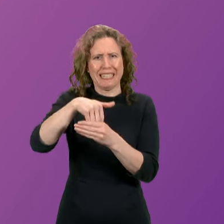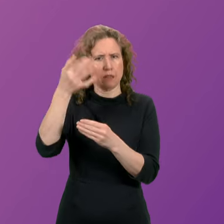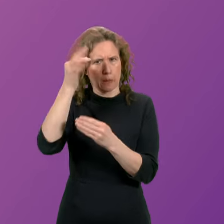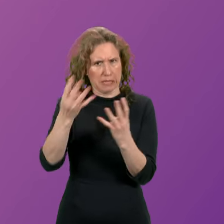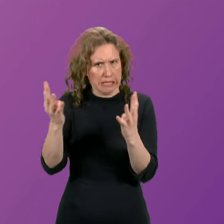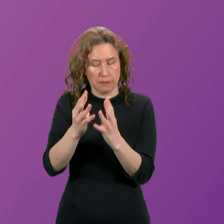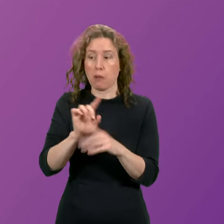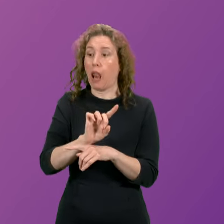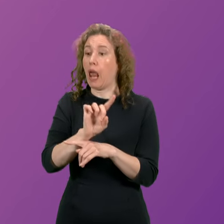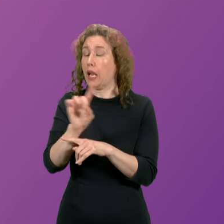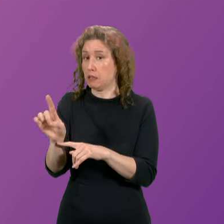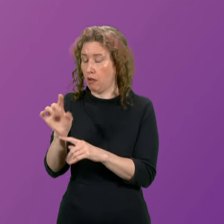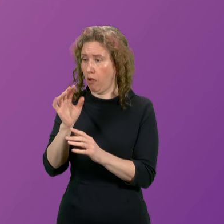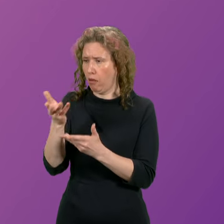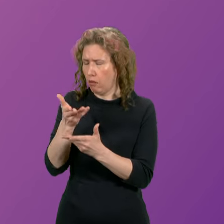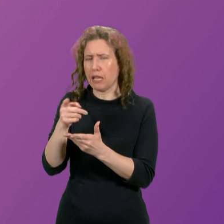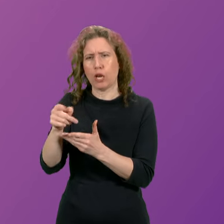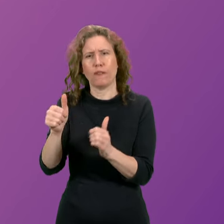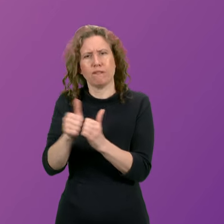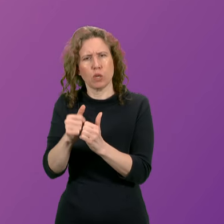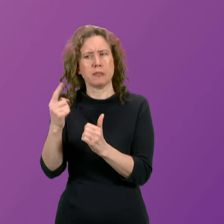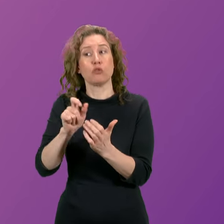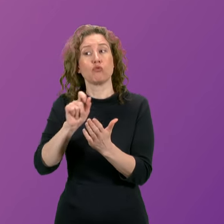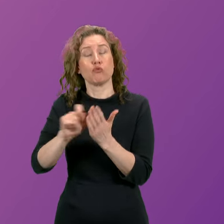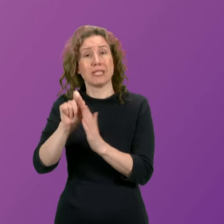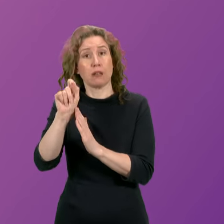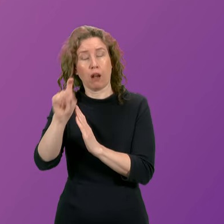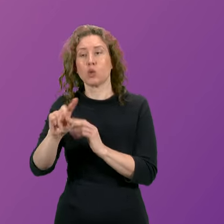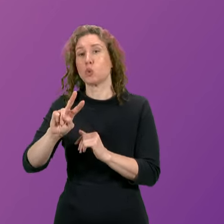later on in the session, he confirmed that he had written to the committee on two occasions.